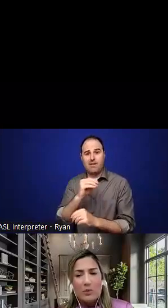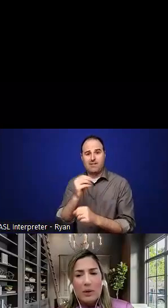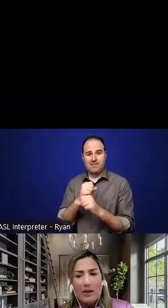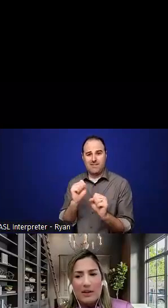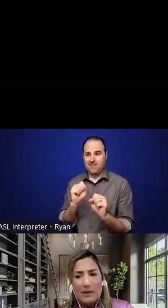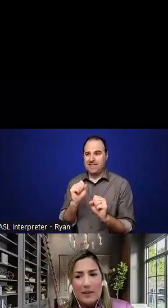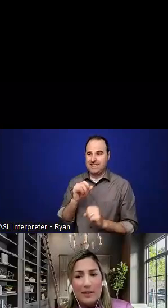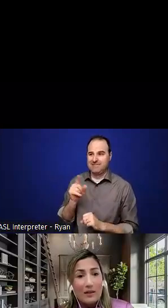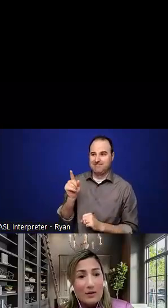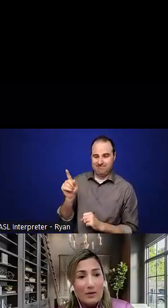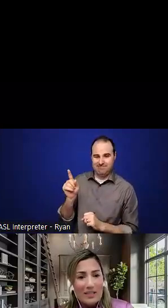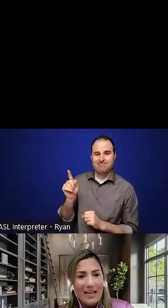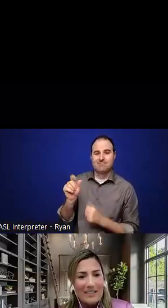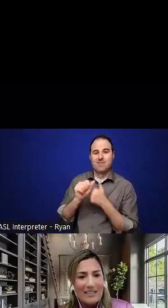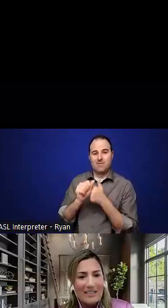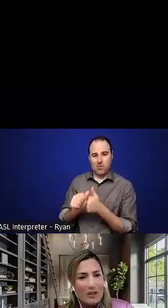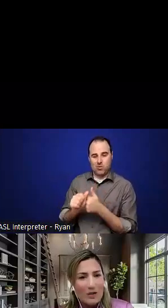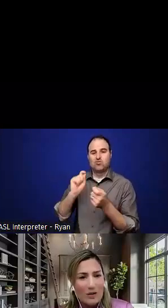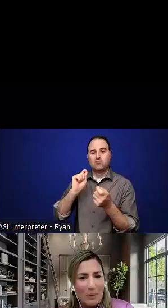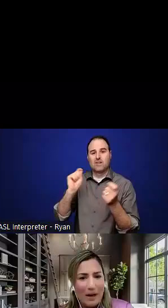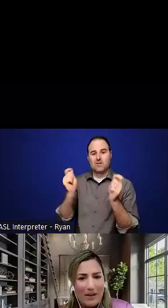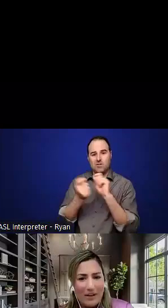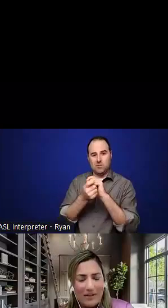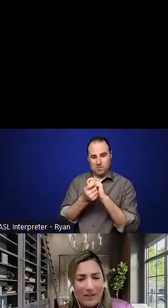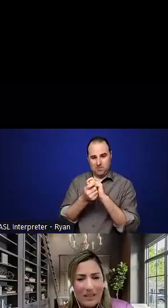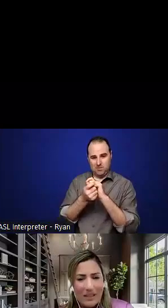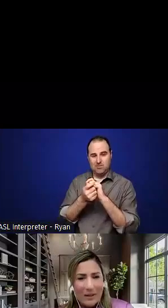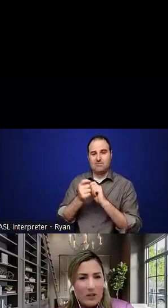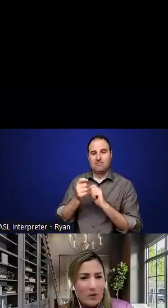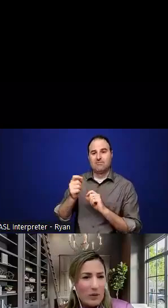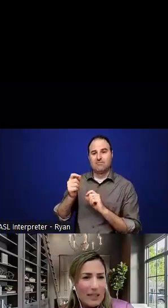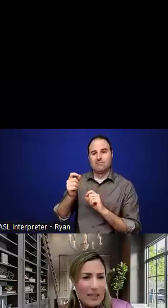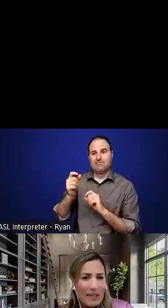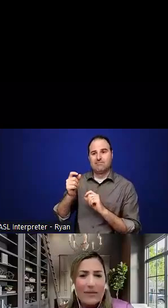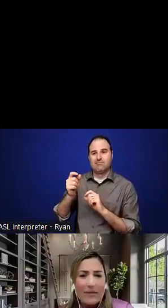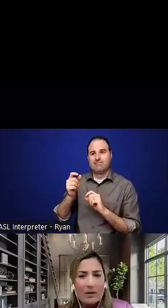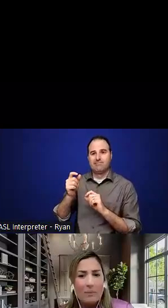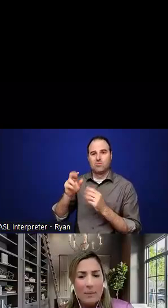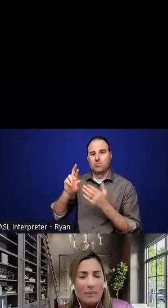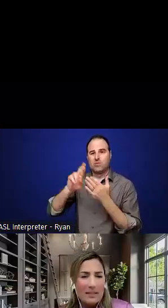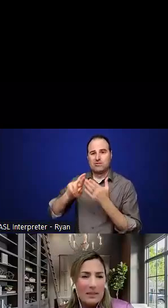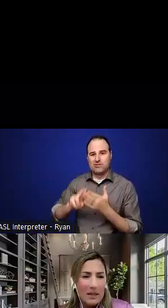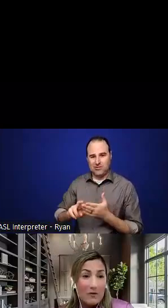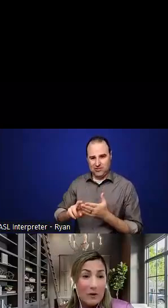paradigm that includes an axiological imperative, which is really an ethical commitment to benefit